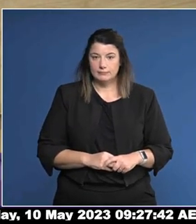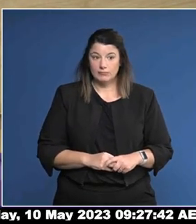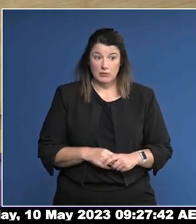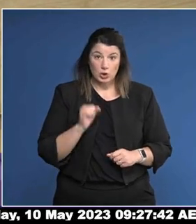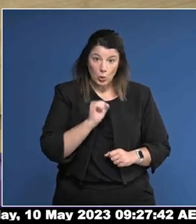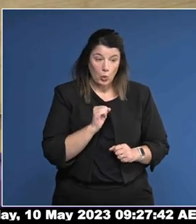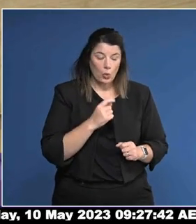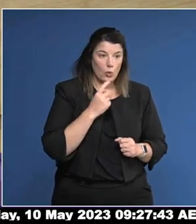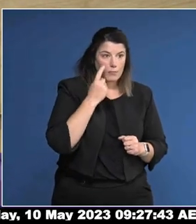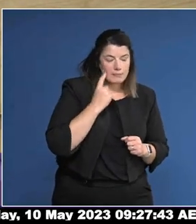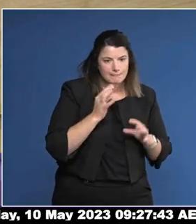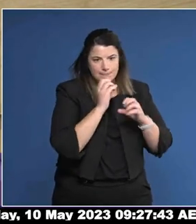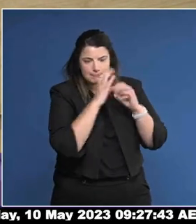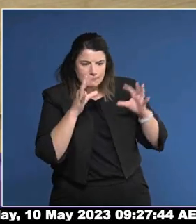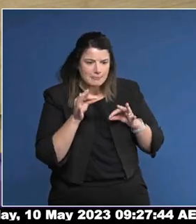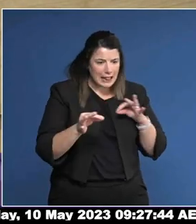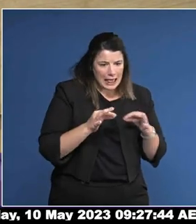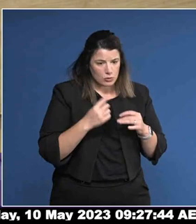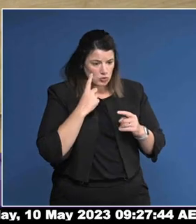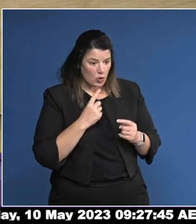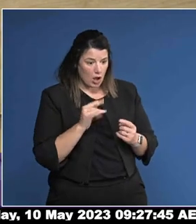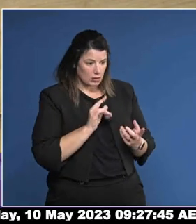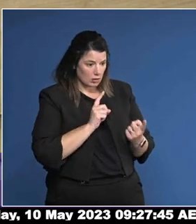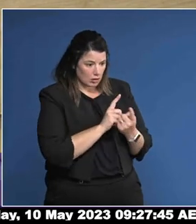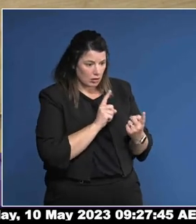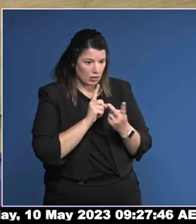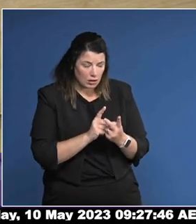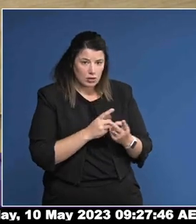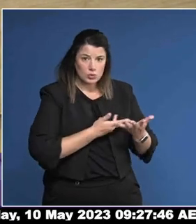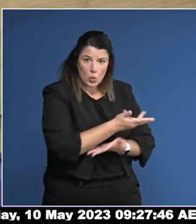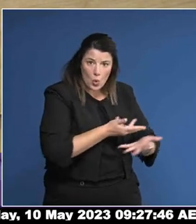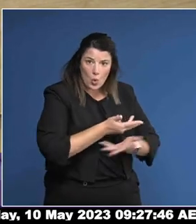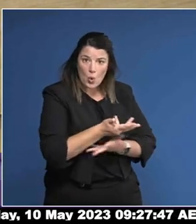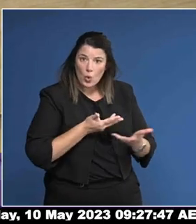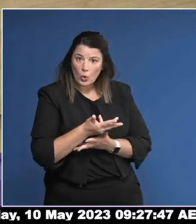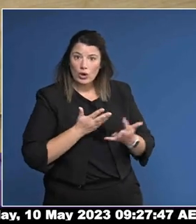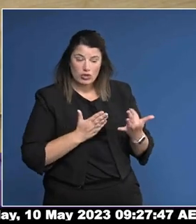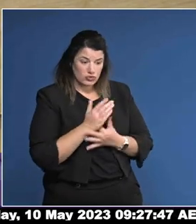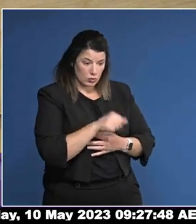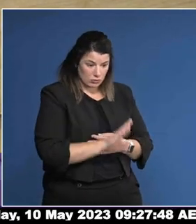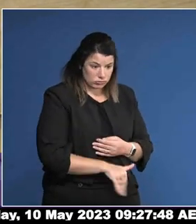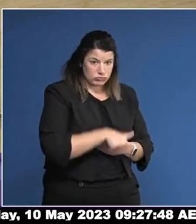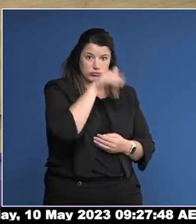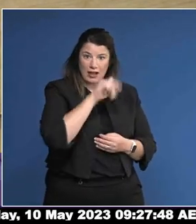any attempt to talk to these two young people over the course of the 20 years is a